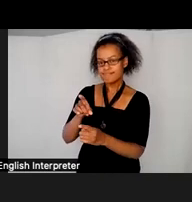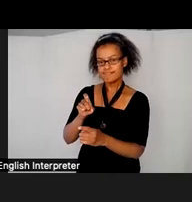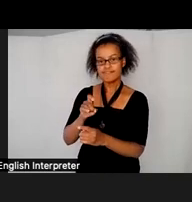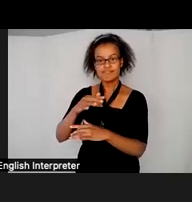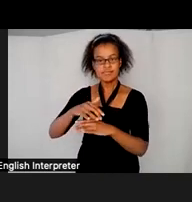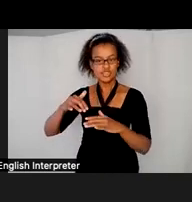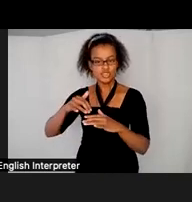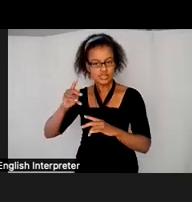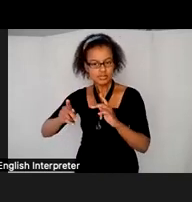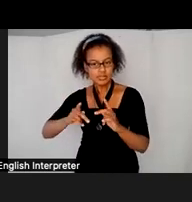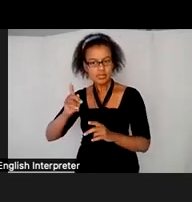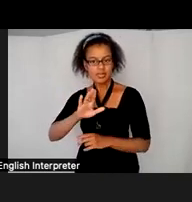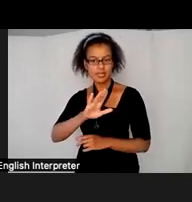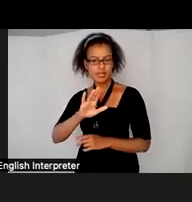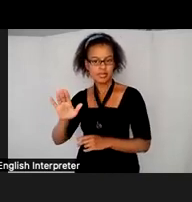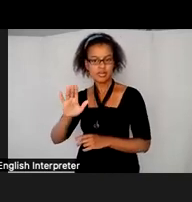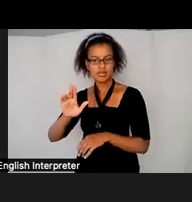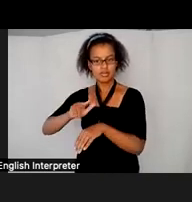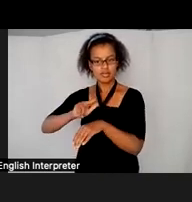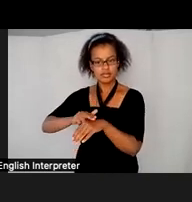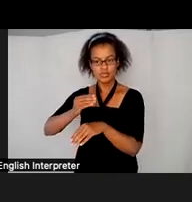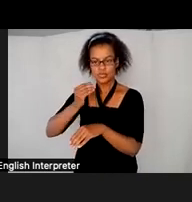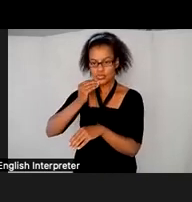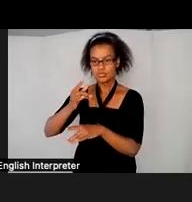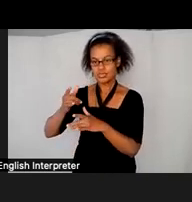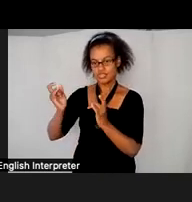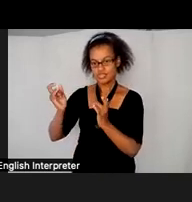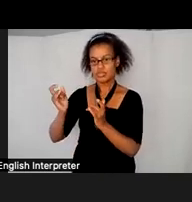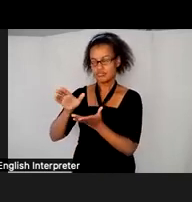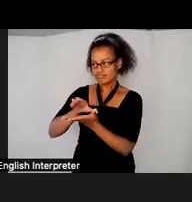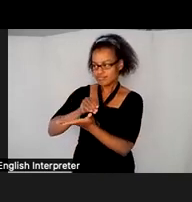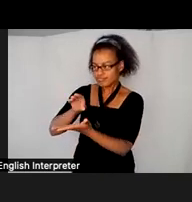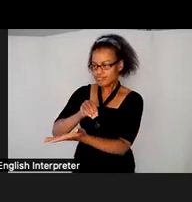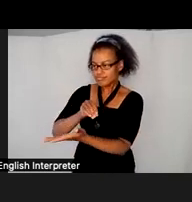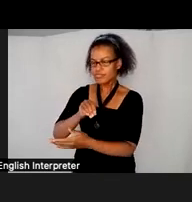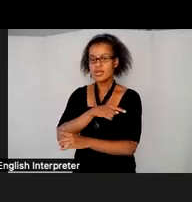and more.